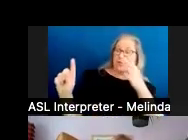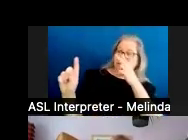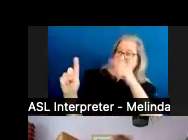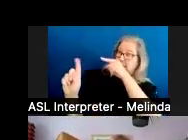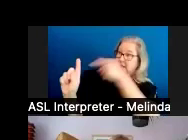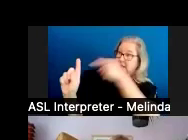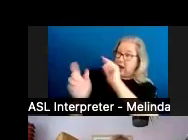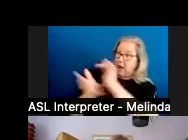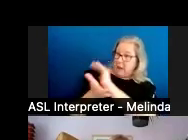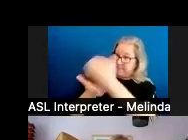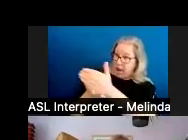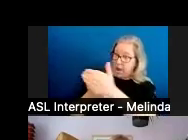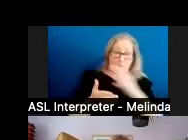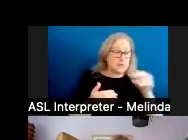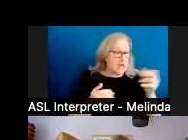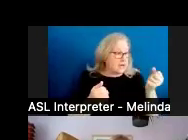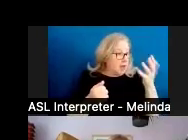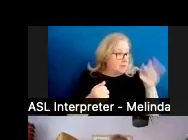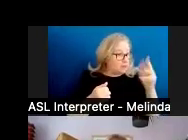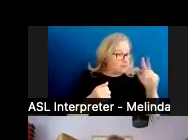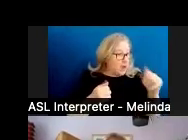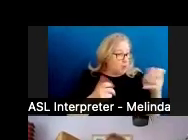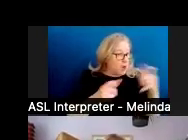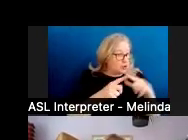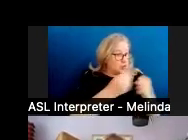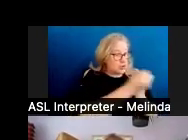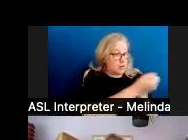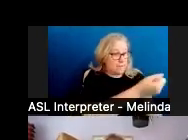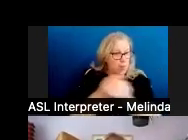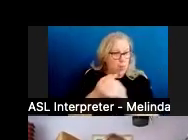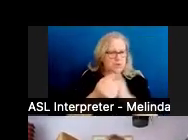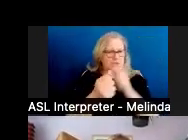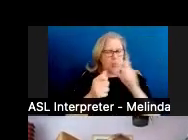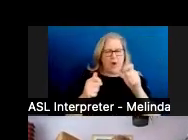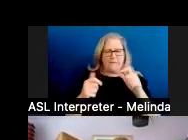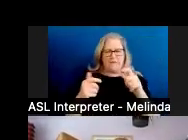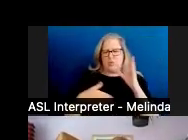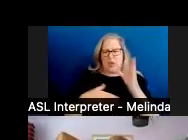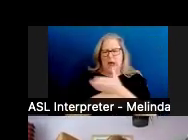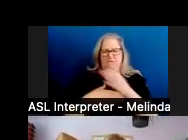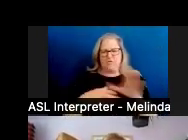and Y number of grants that they're looking to support, you don't need to average those two. So no worries there.